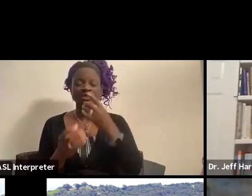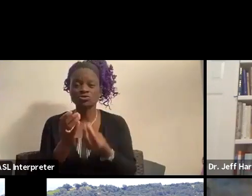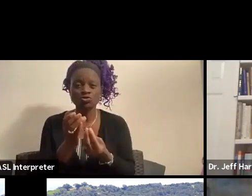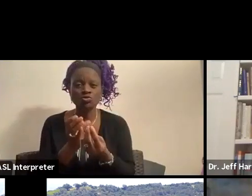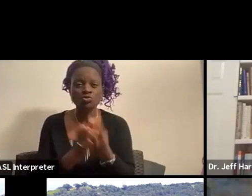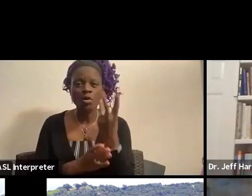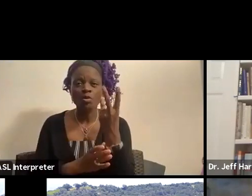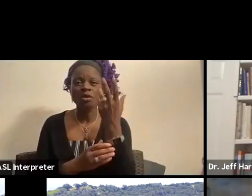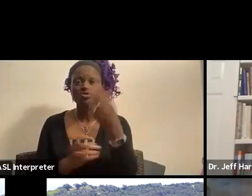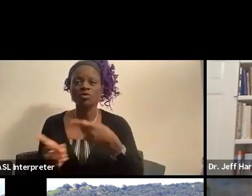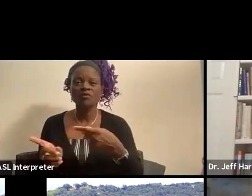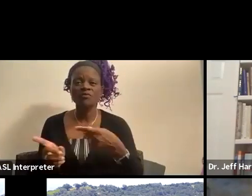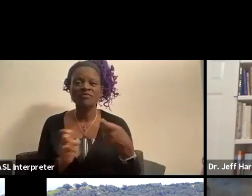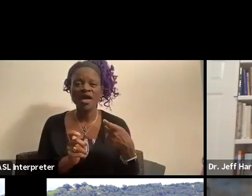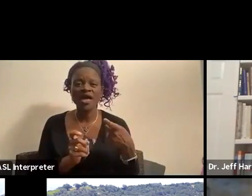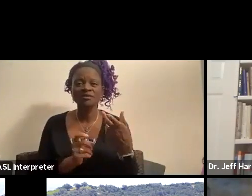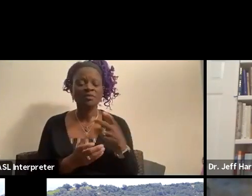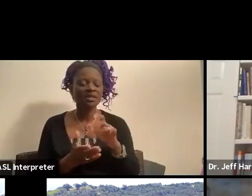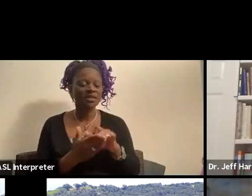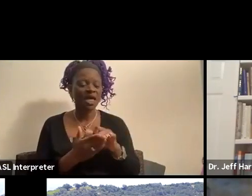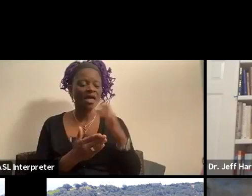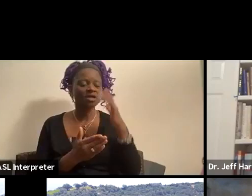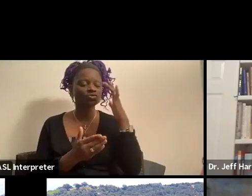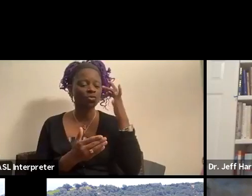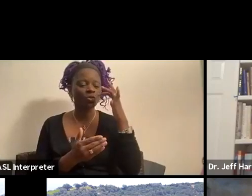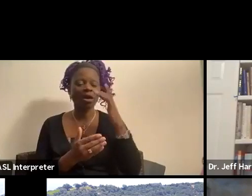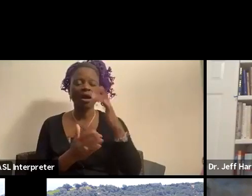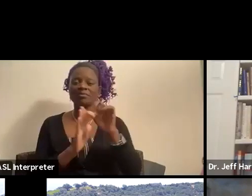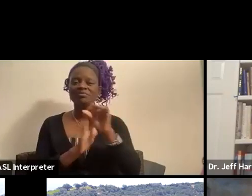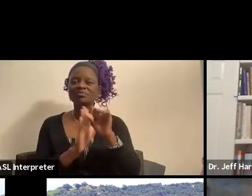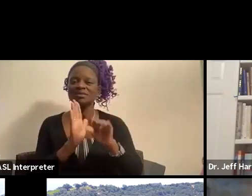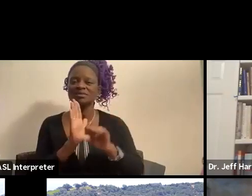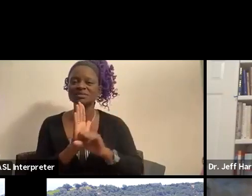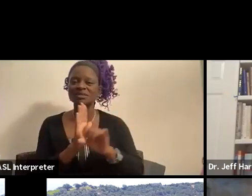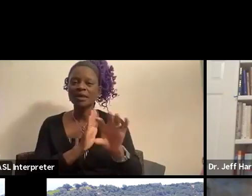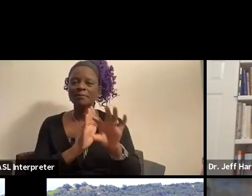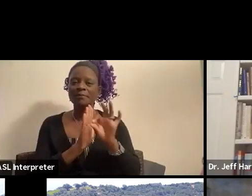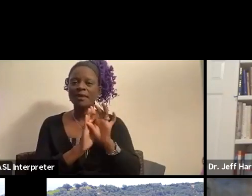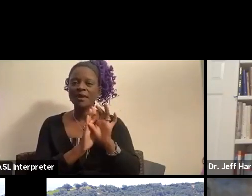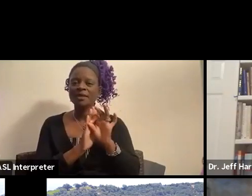reason that the state picked that group is because of less transmission, less